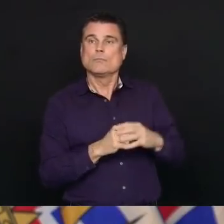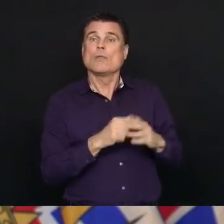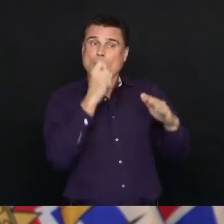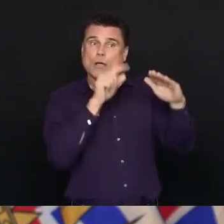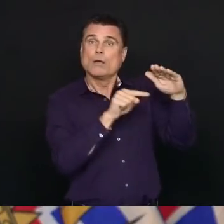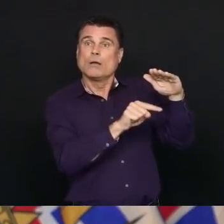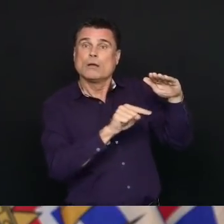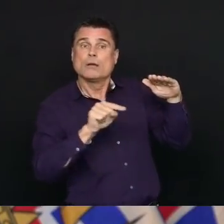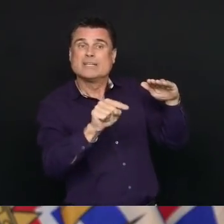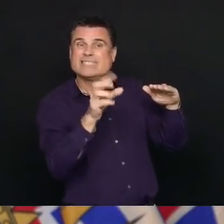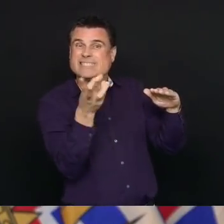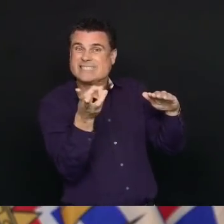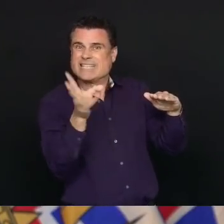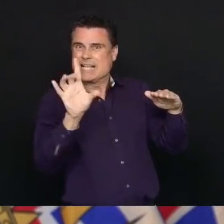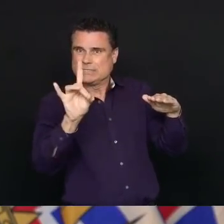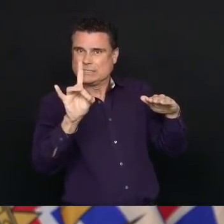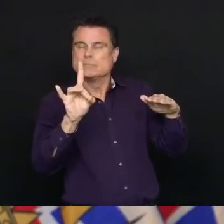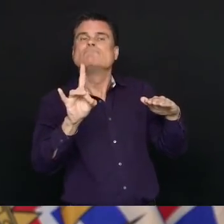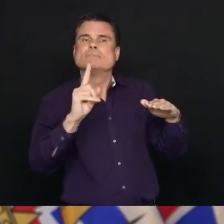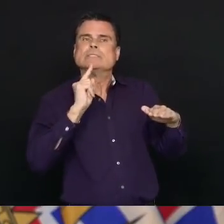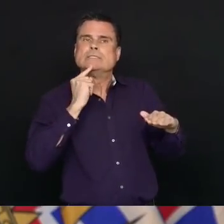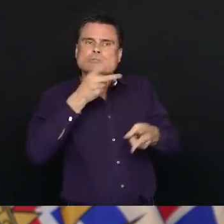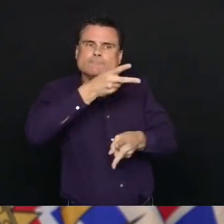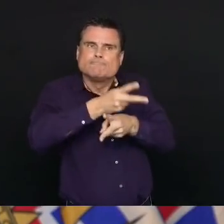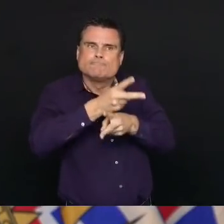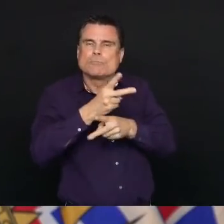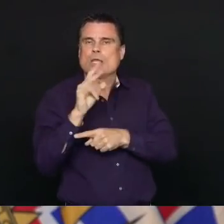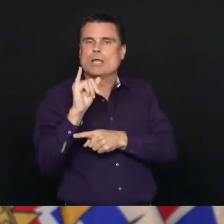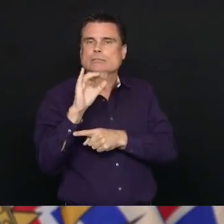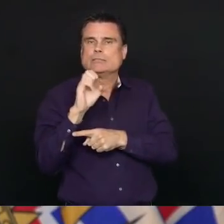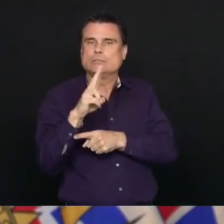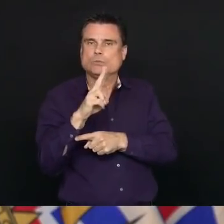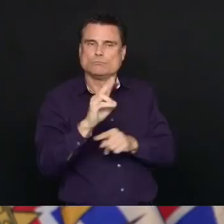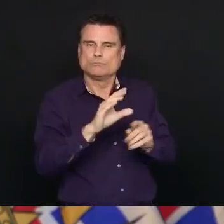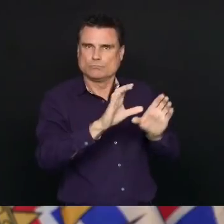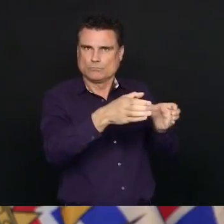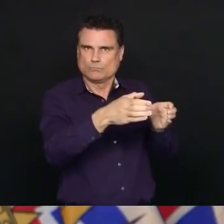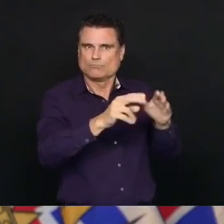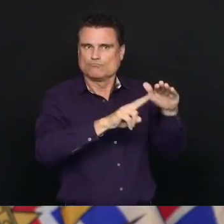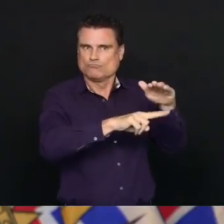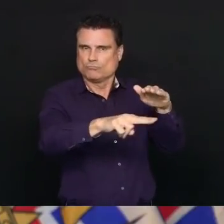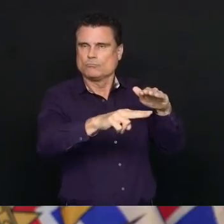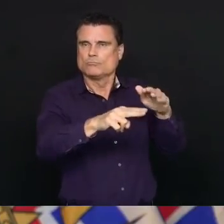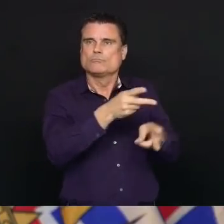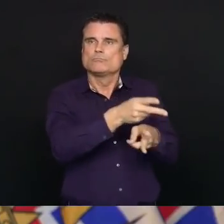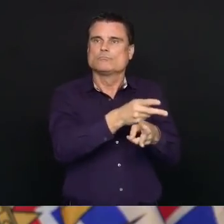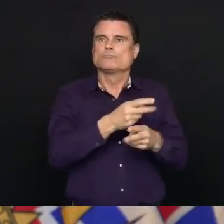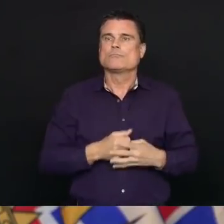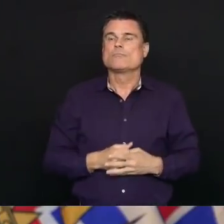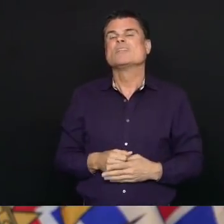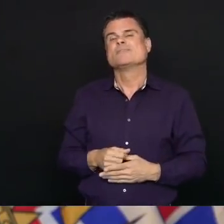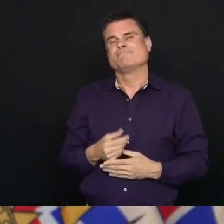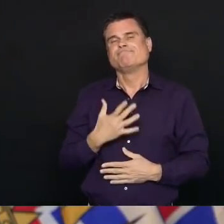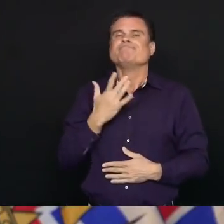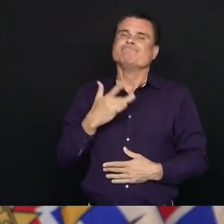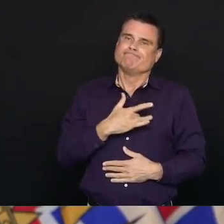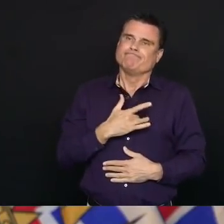82 of Vancouver Island health Authority. 130 in interior health and 24 in the northern health Authority. Right now in terms of case status we have